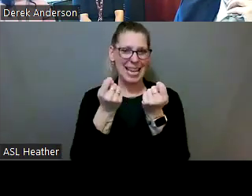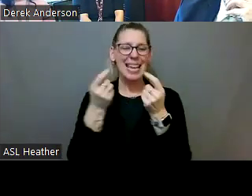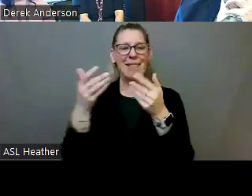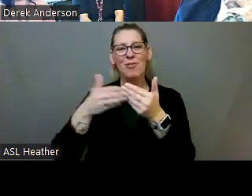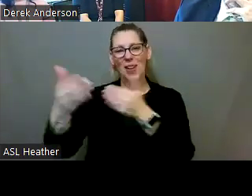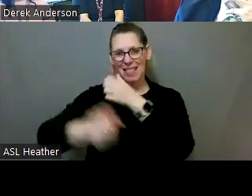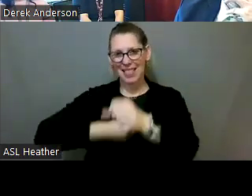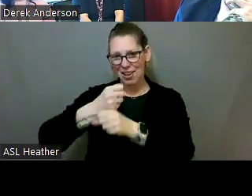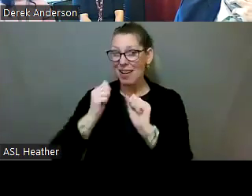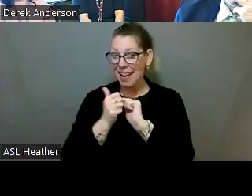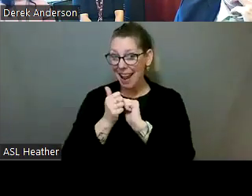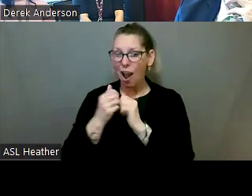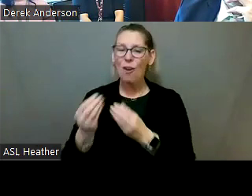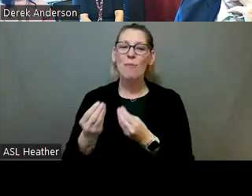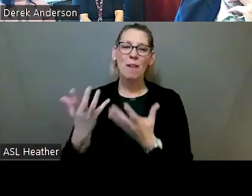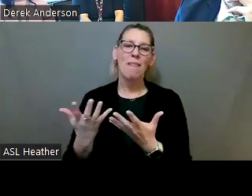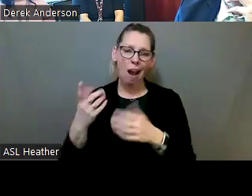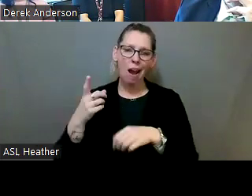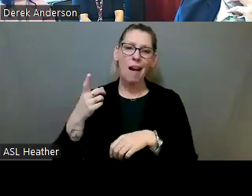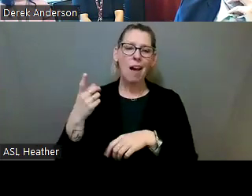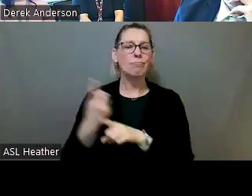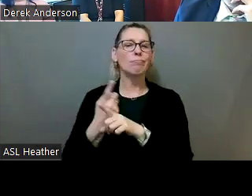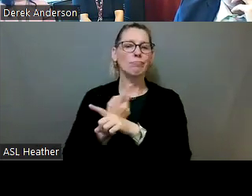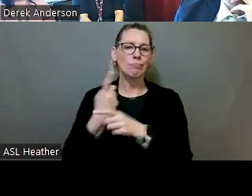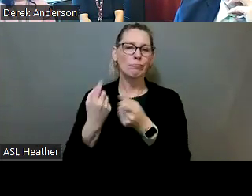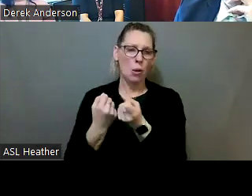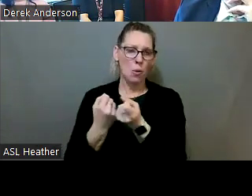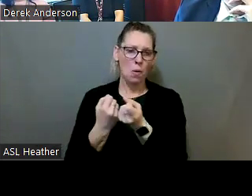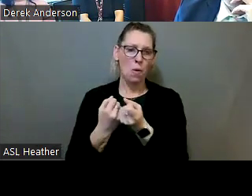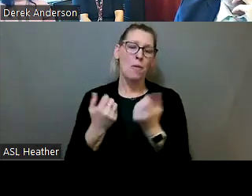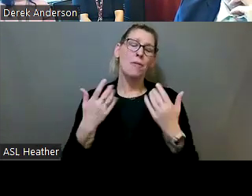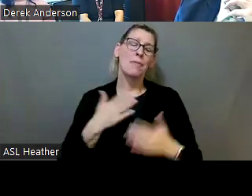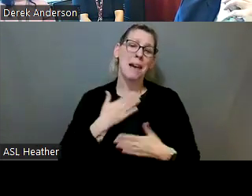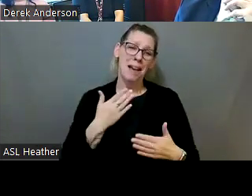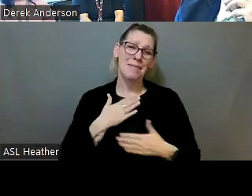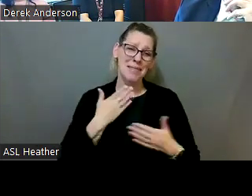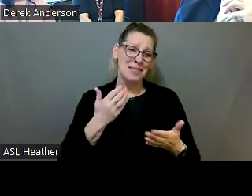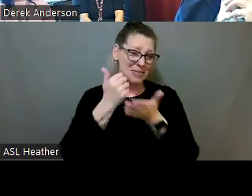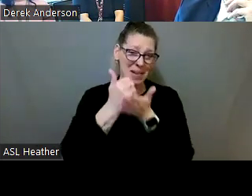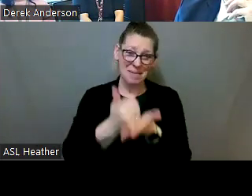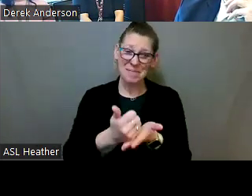providing timely supports um we are really happy to help you I mean I'm sure any of